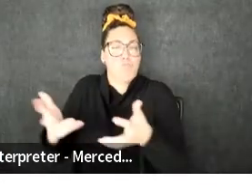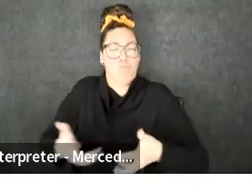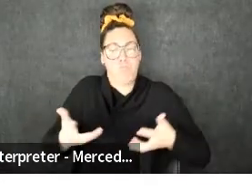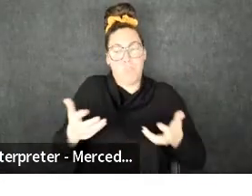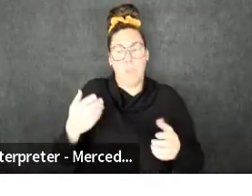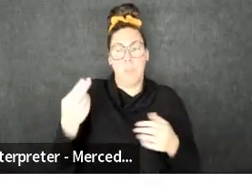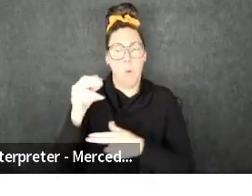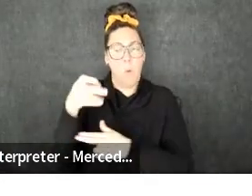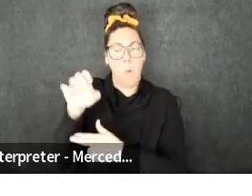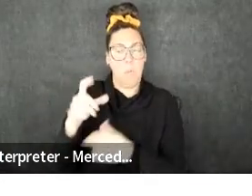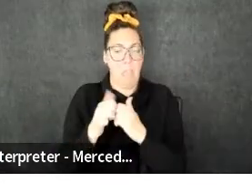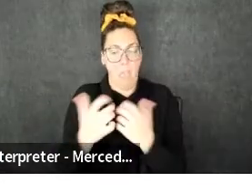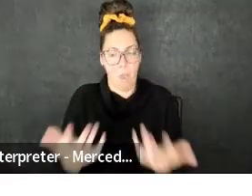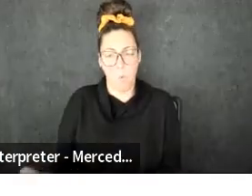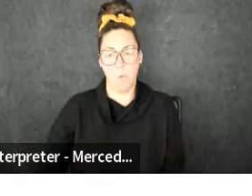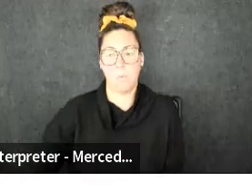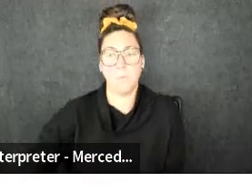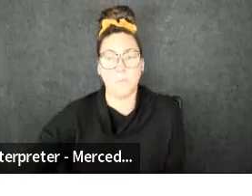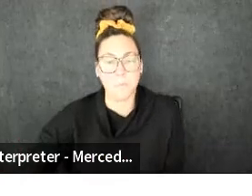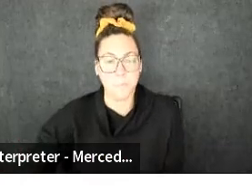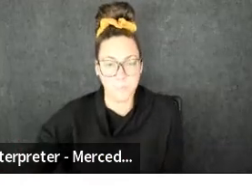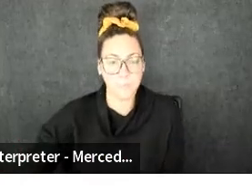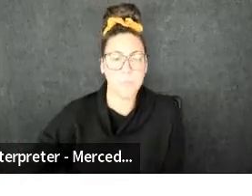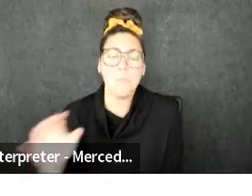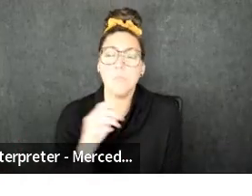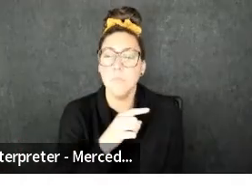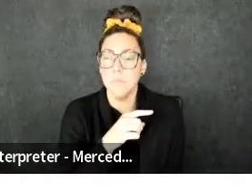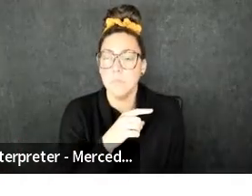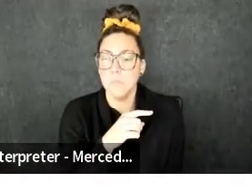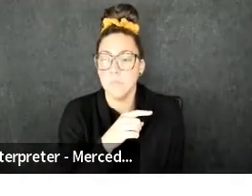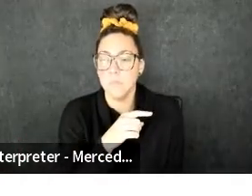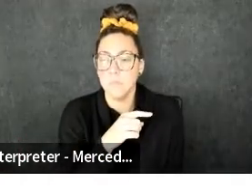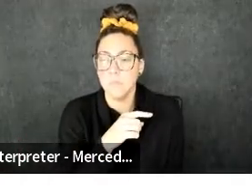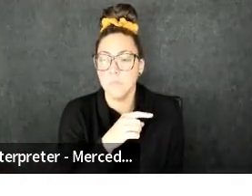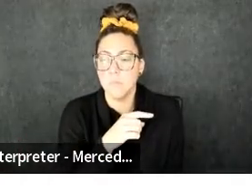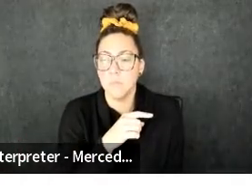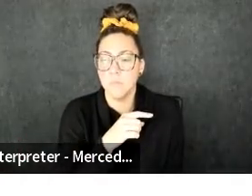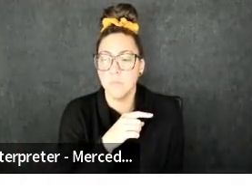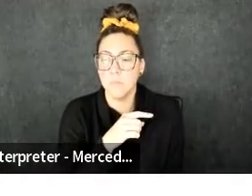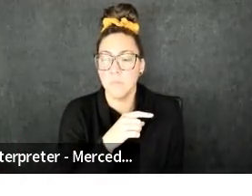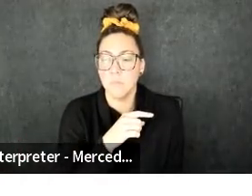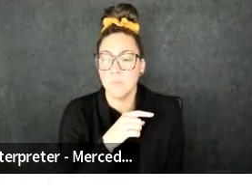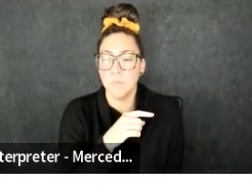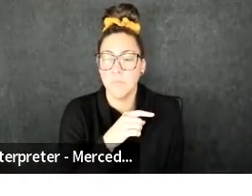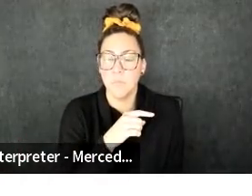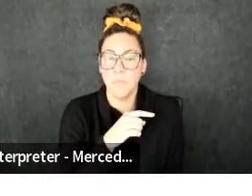And when we're thinking about goals where there's a lot of different things that come into place, along with goals and cheers,